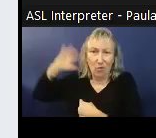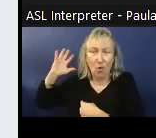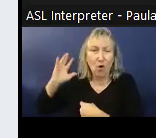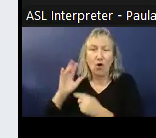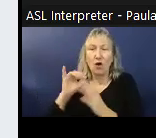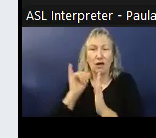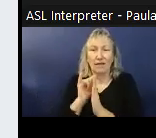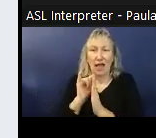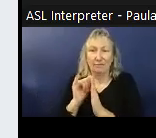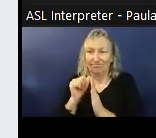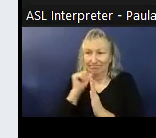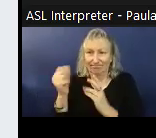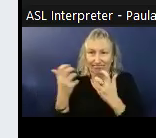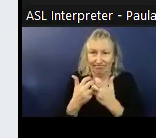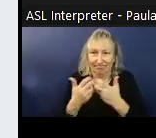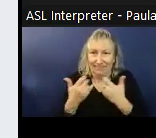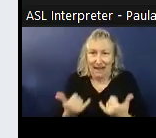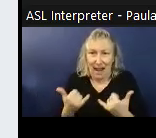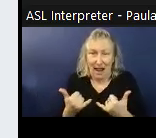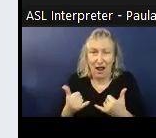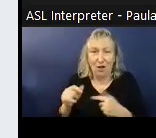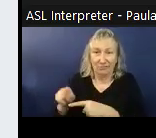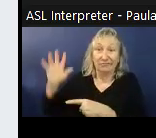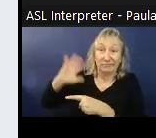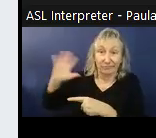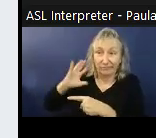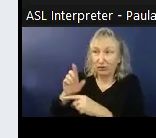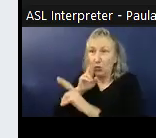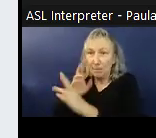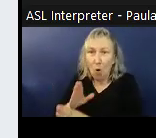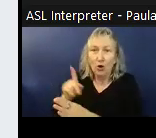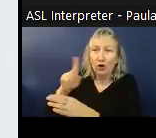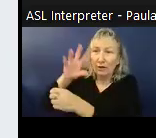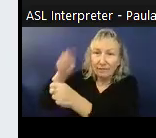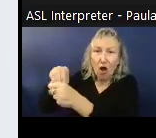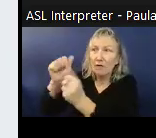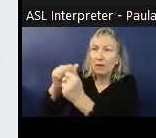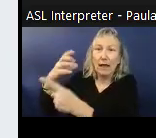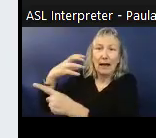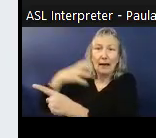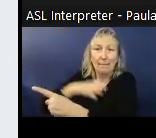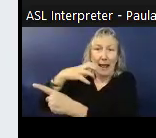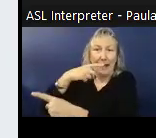reporter's involvement in a complaint at a licensed facility.